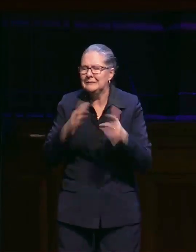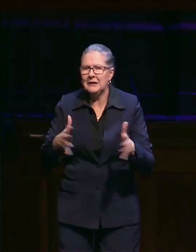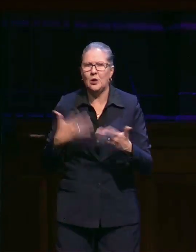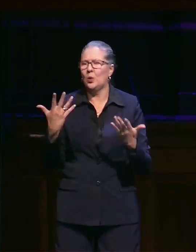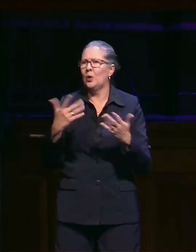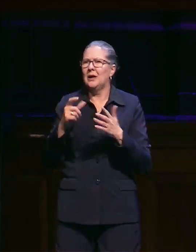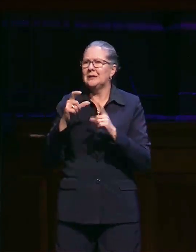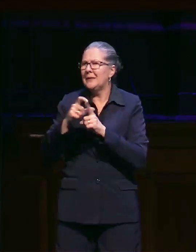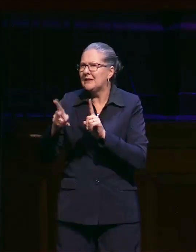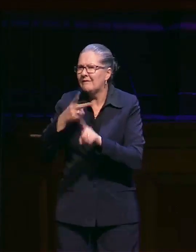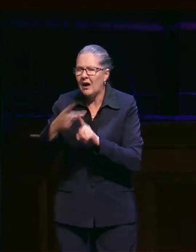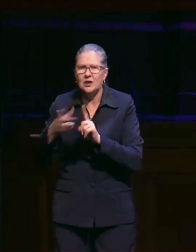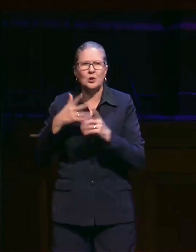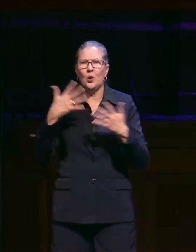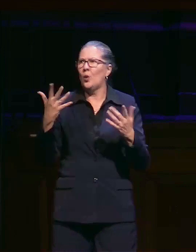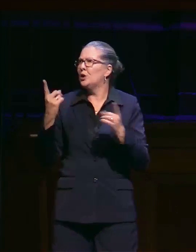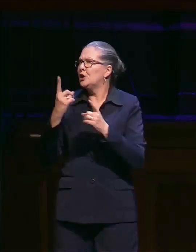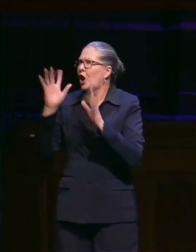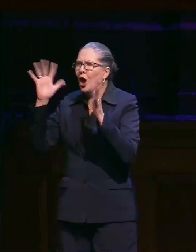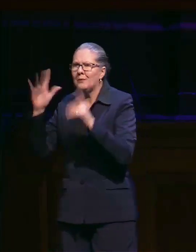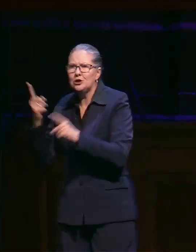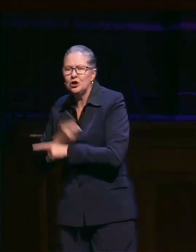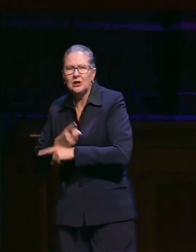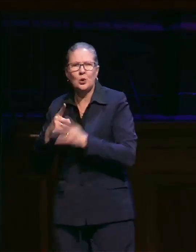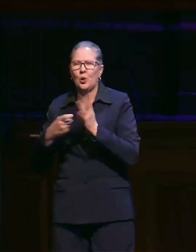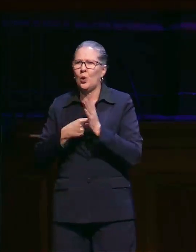planning for climate change or providing more effective mental health services